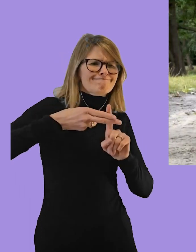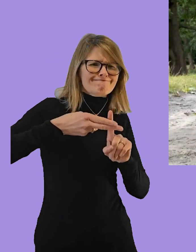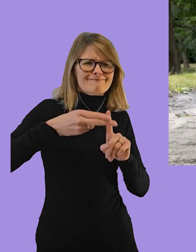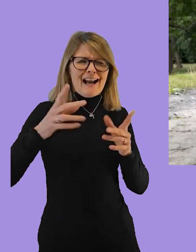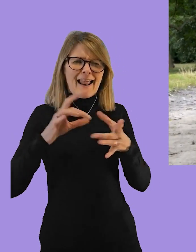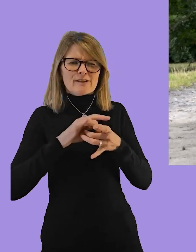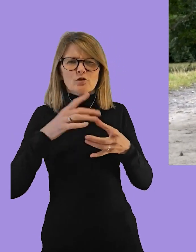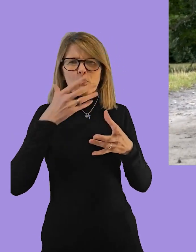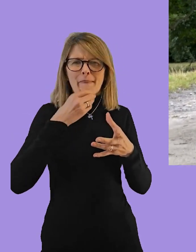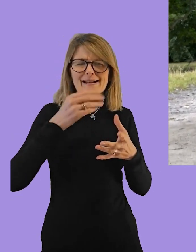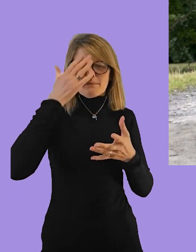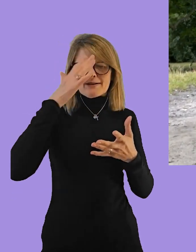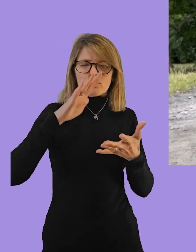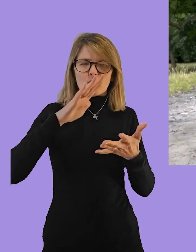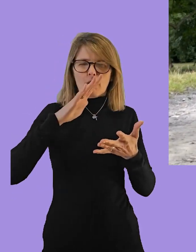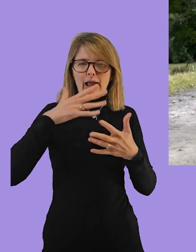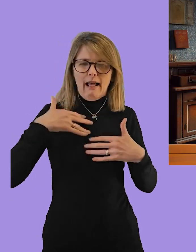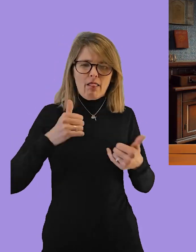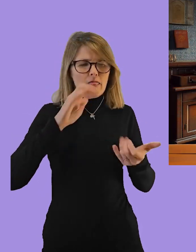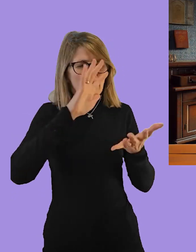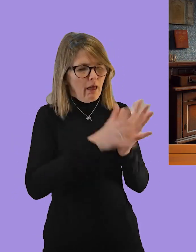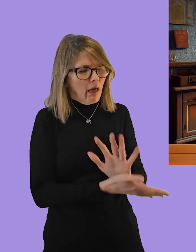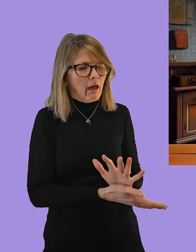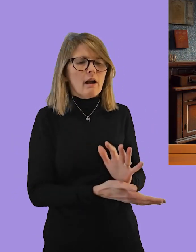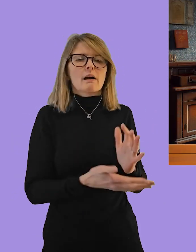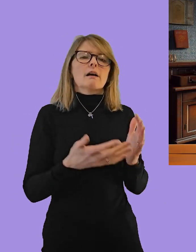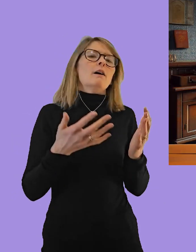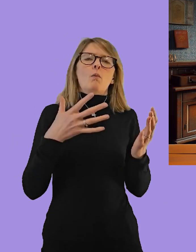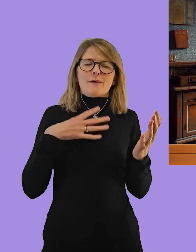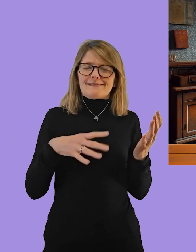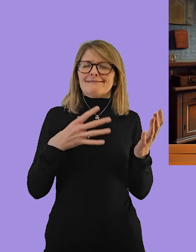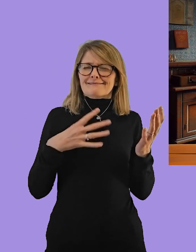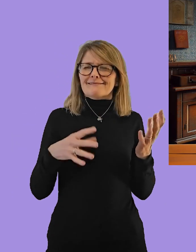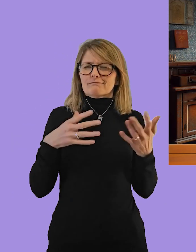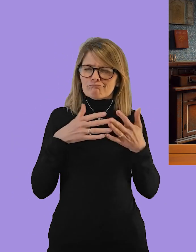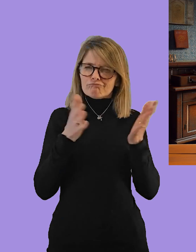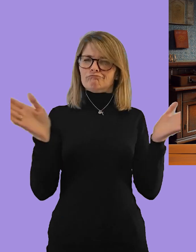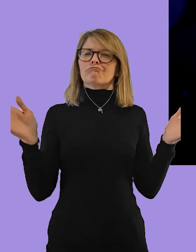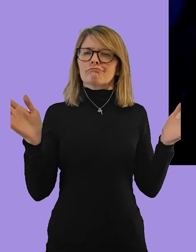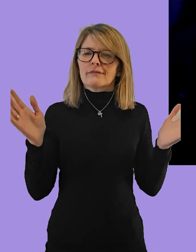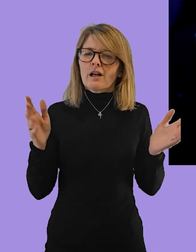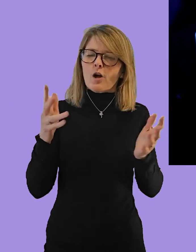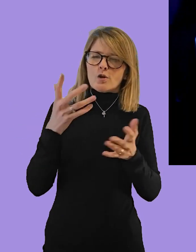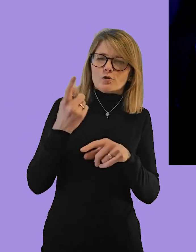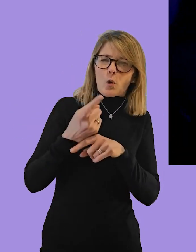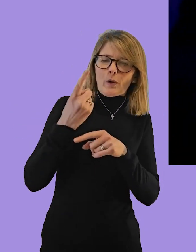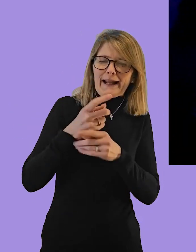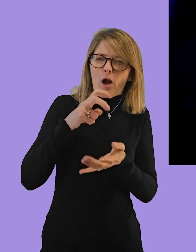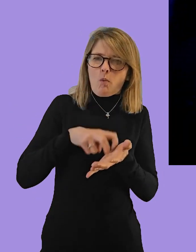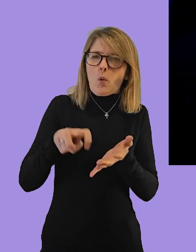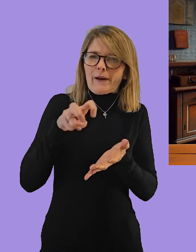Walking and talking is the way forward. It is working in collaboration with One Place East, bringing it to Redbridge.